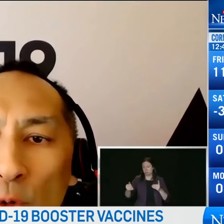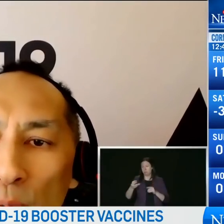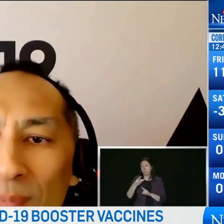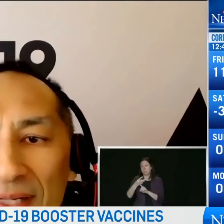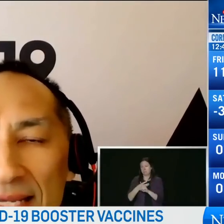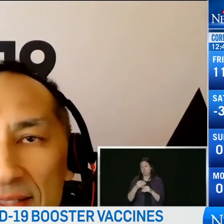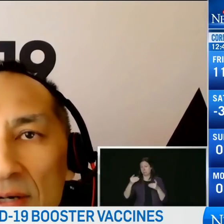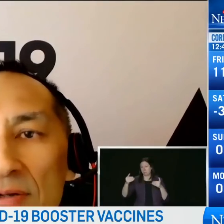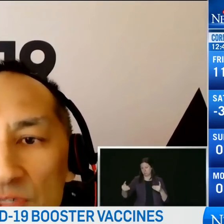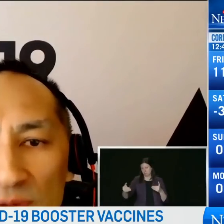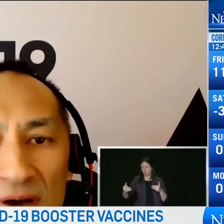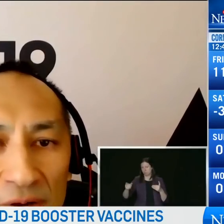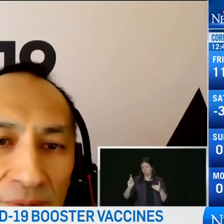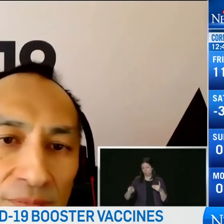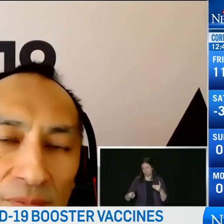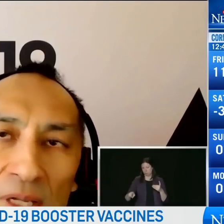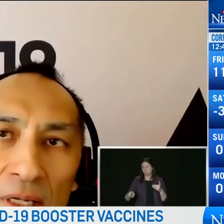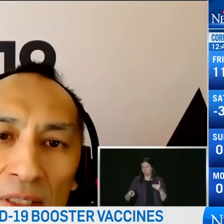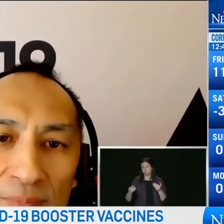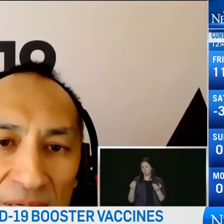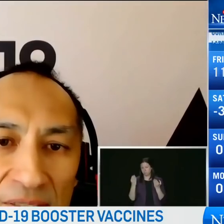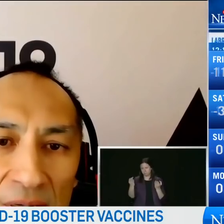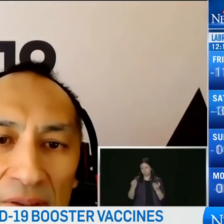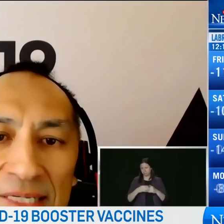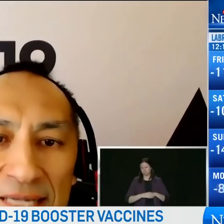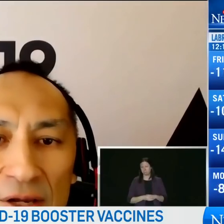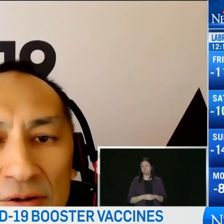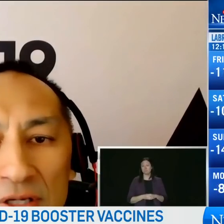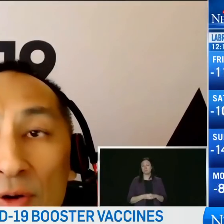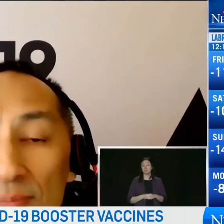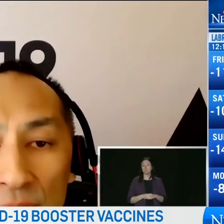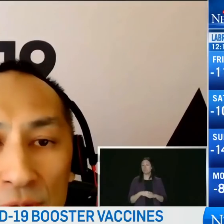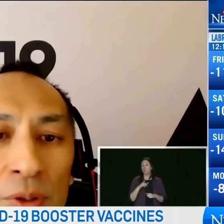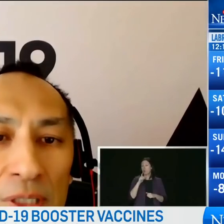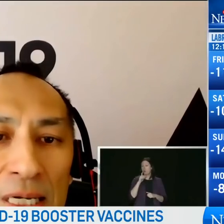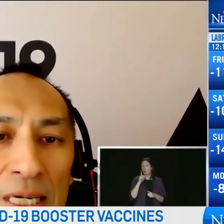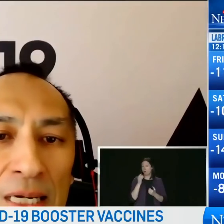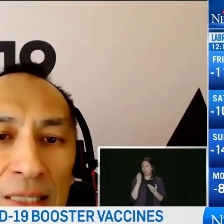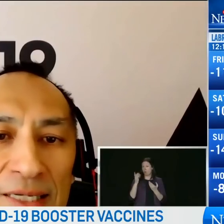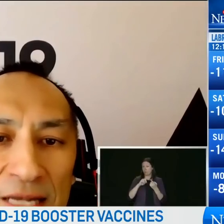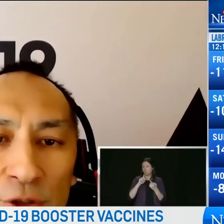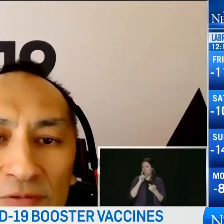BE OFFERED SIX MONTHS OR MORE